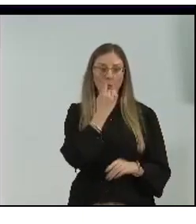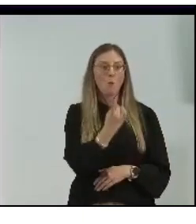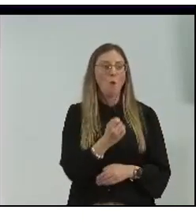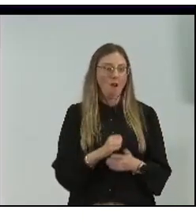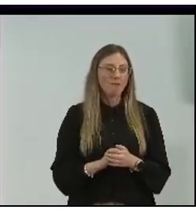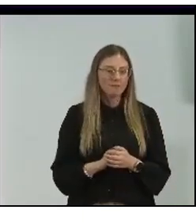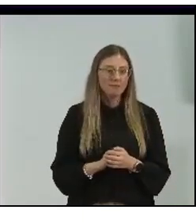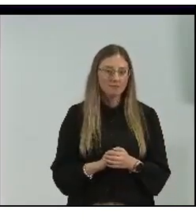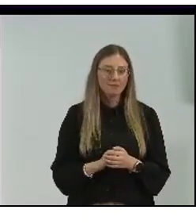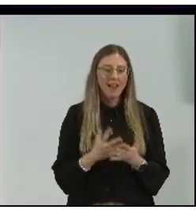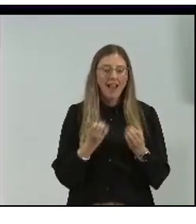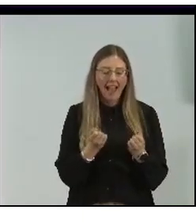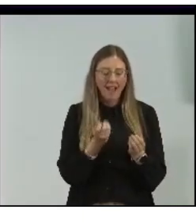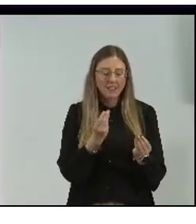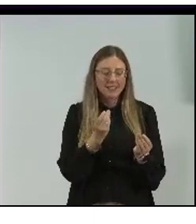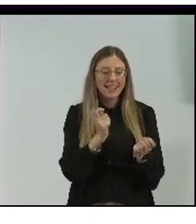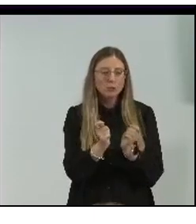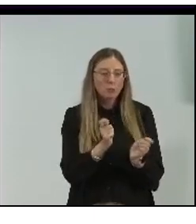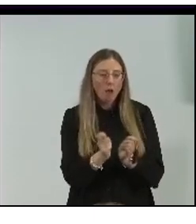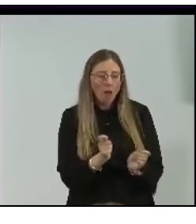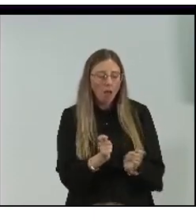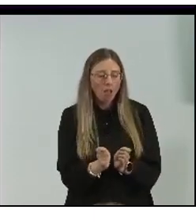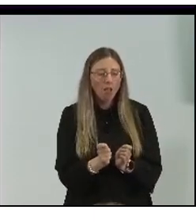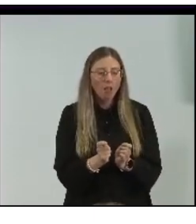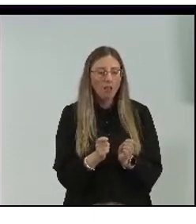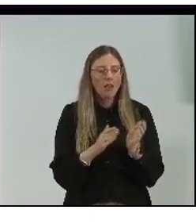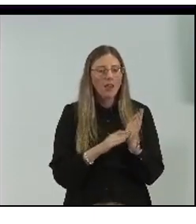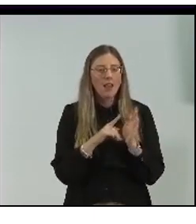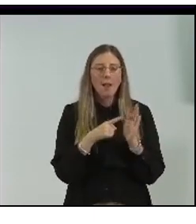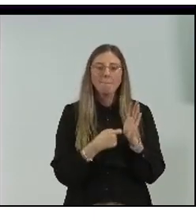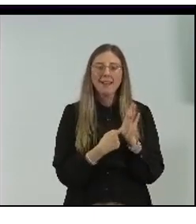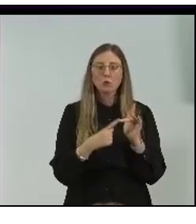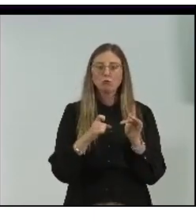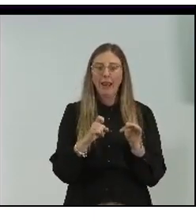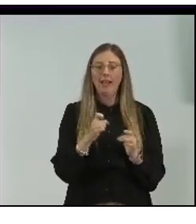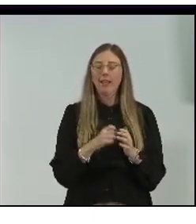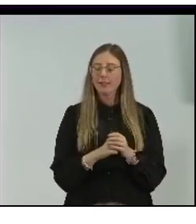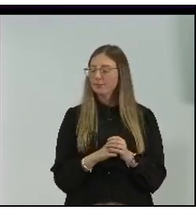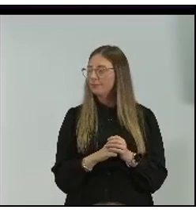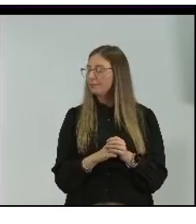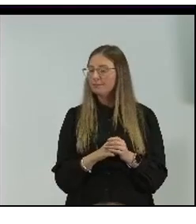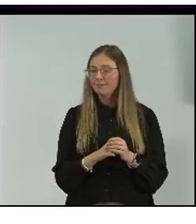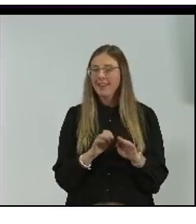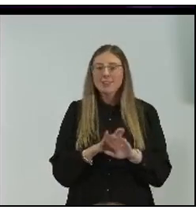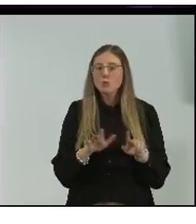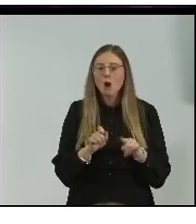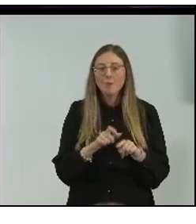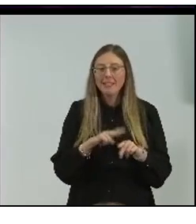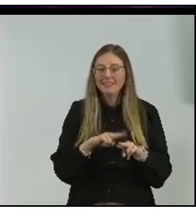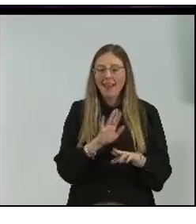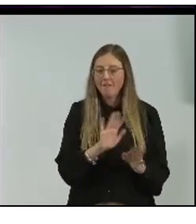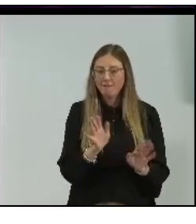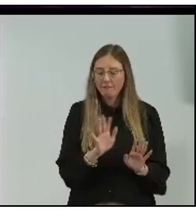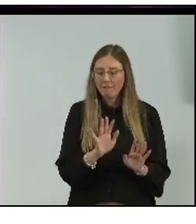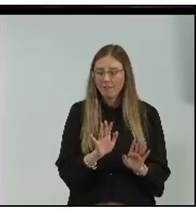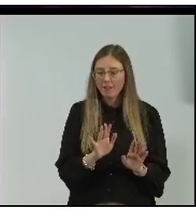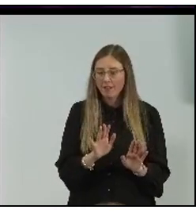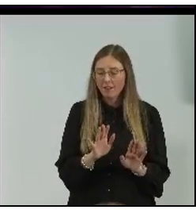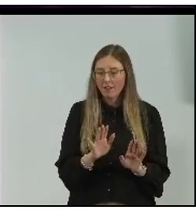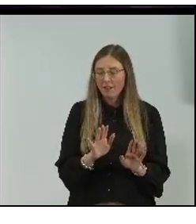having tangible results. Metrics are really key. I know it's not just PDFs you work with. Well, when you have a big part, PDFs are going to continue to play.